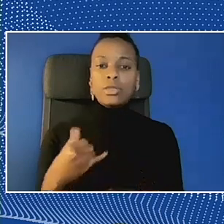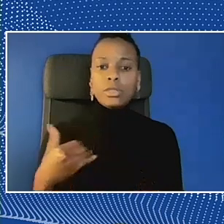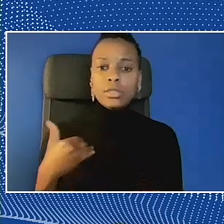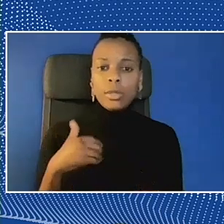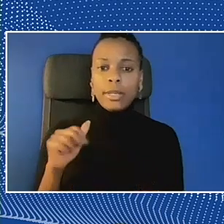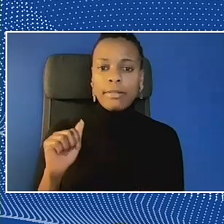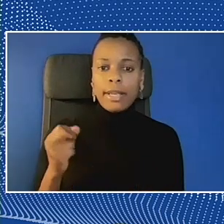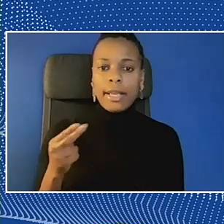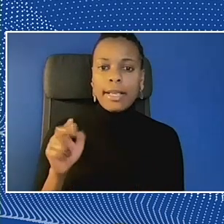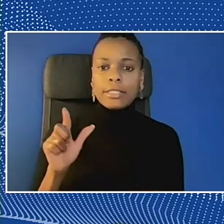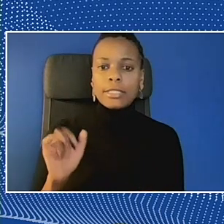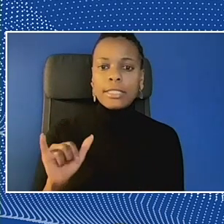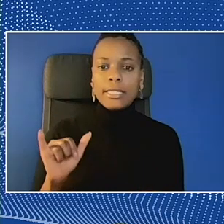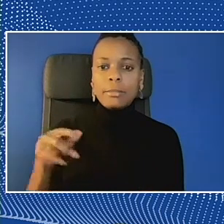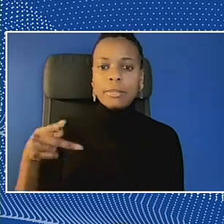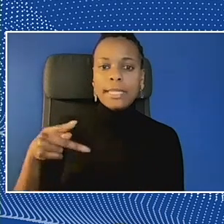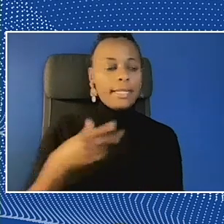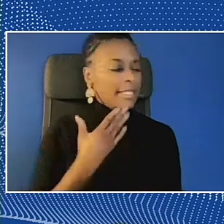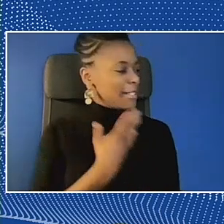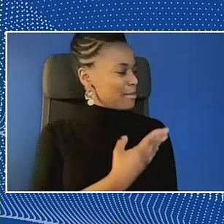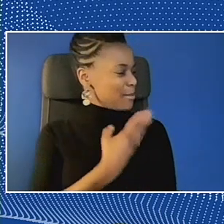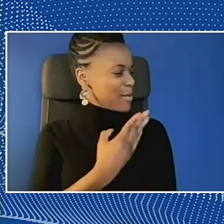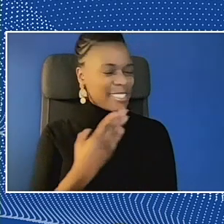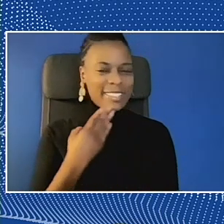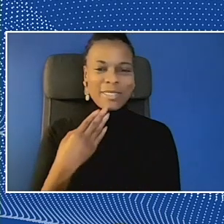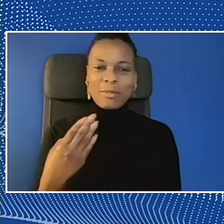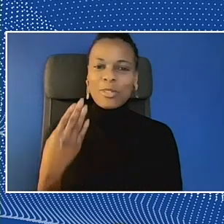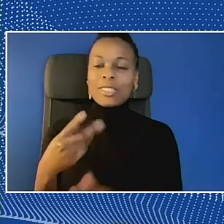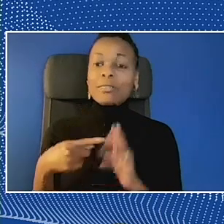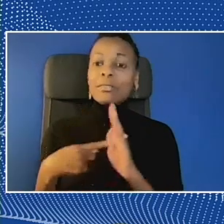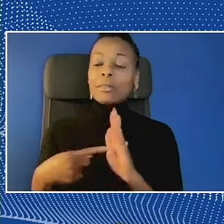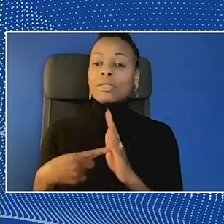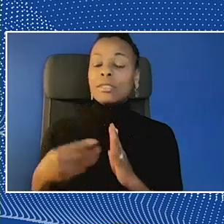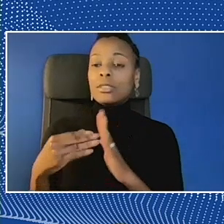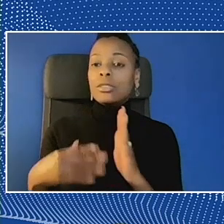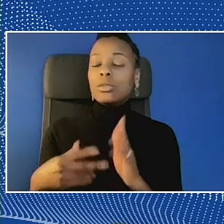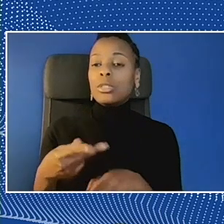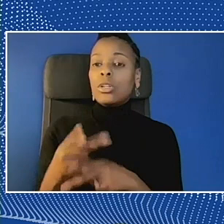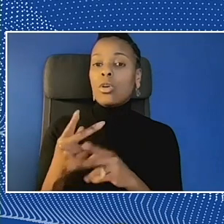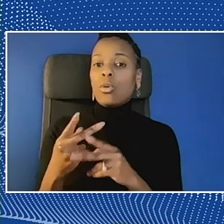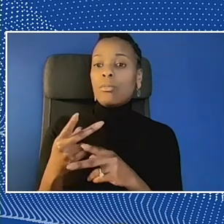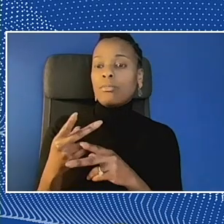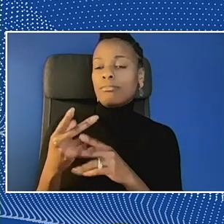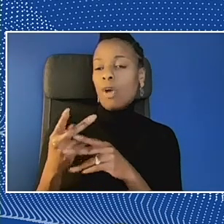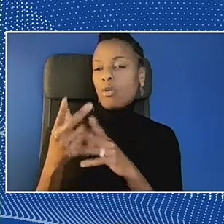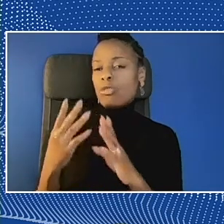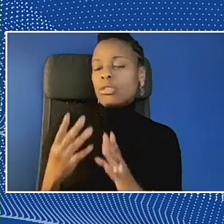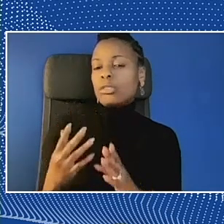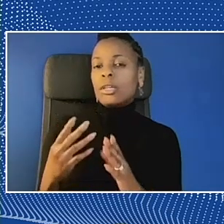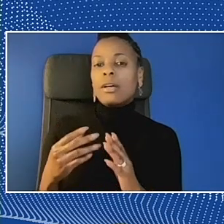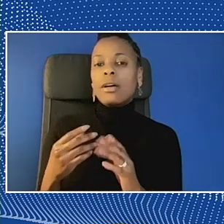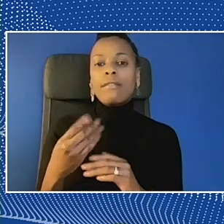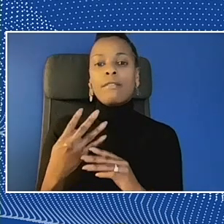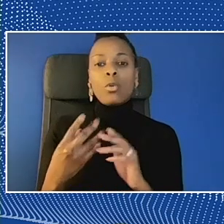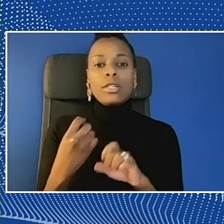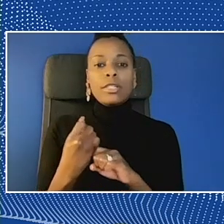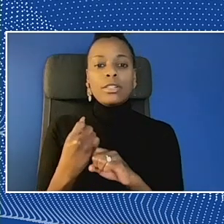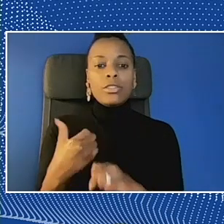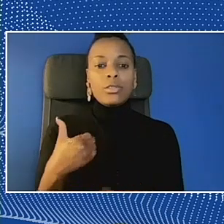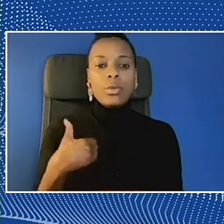Good morning, Ashley. Representing student loan borrowers of institutions of four years, we are joined by Sarah Christa Butts. Good morning.